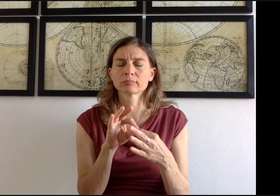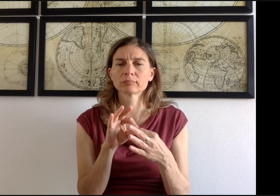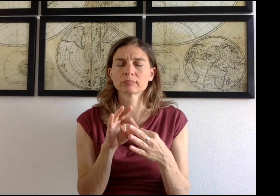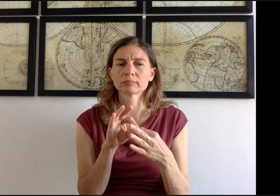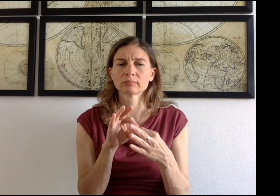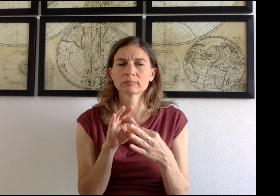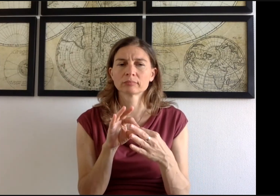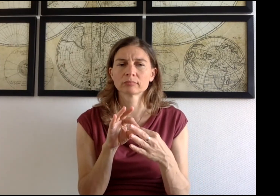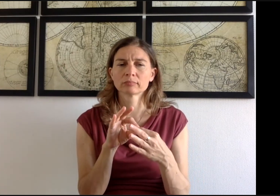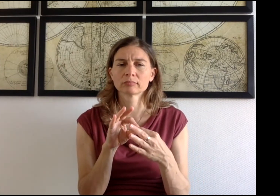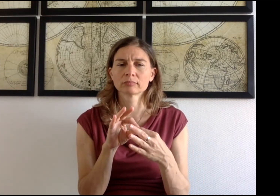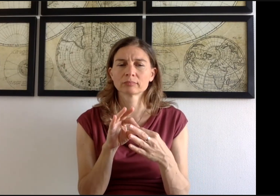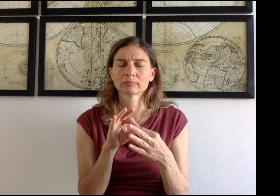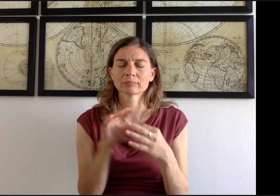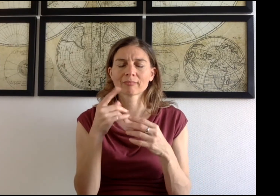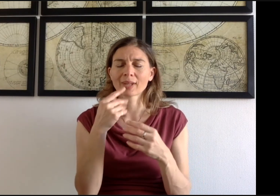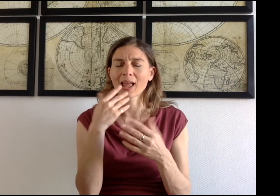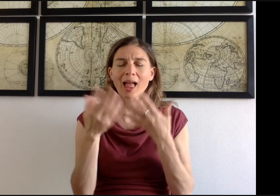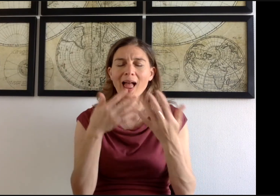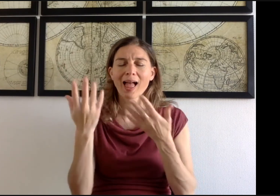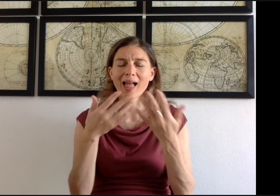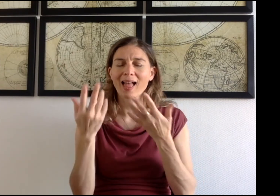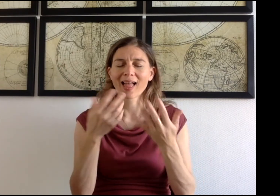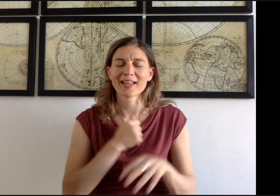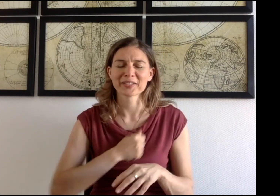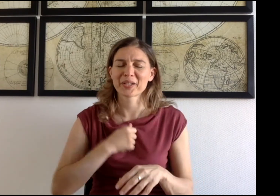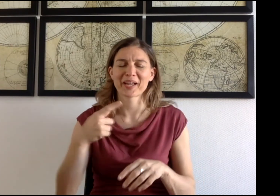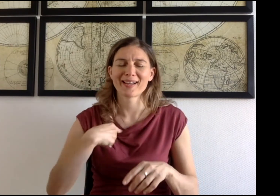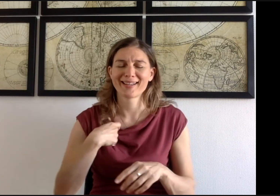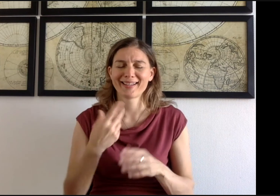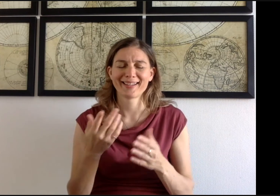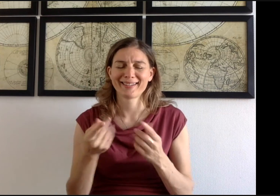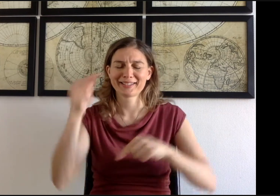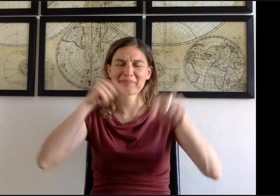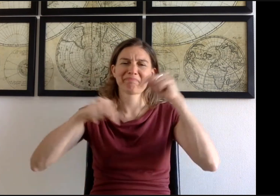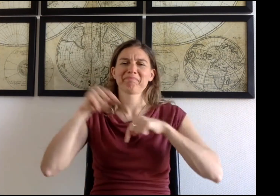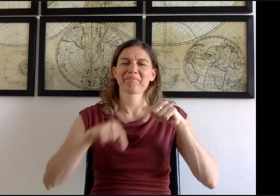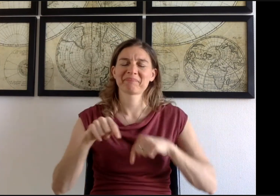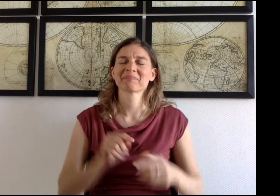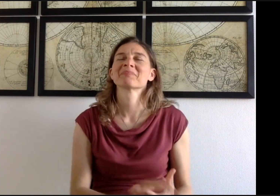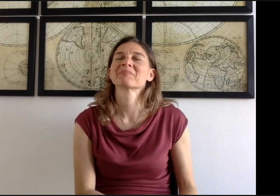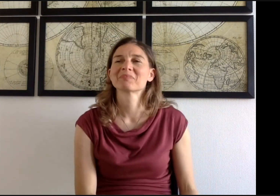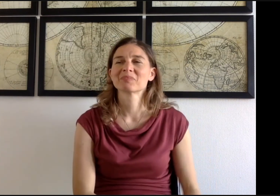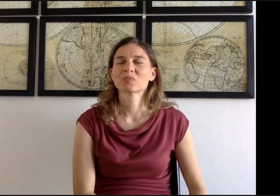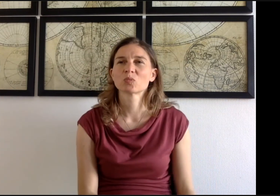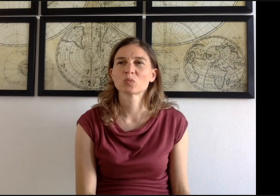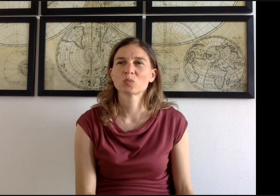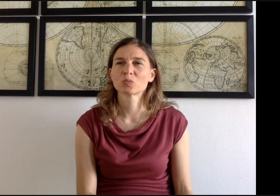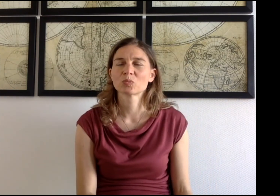Sorry. I'll start again. The question is what's being suggested to be done when persons